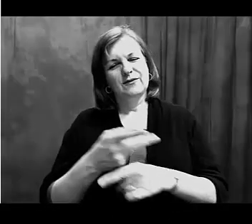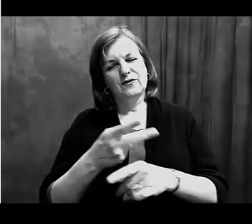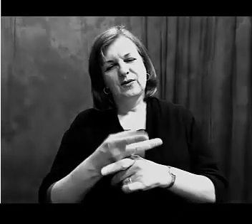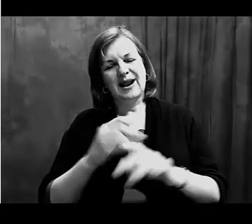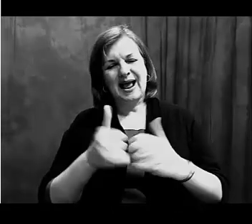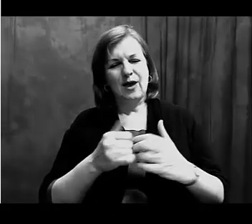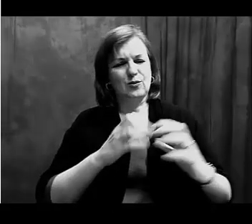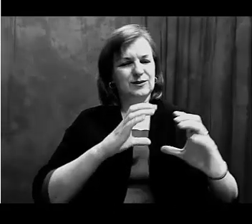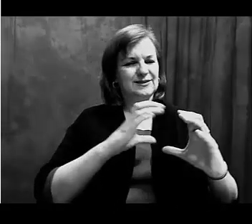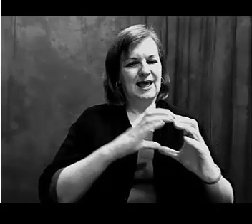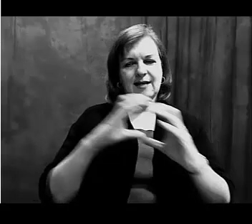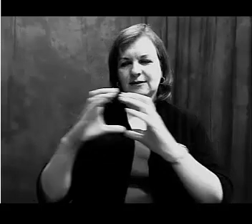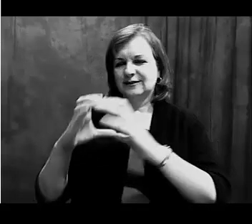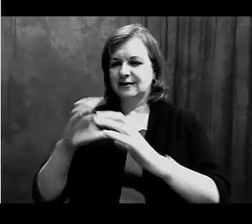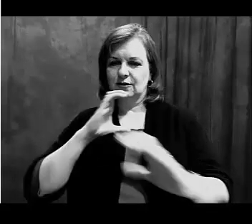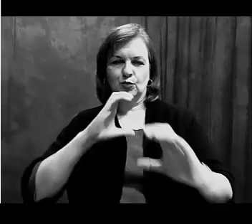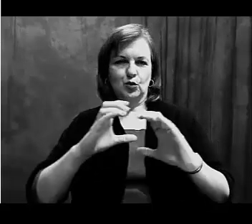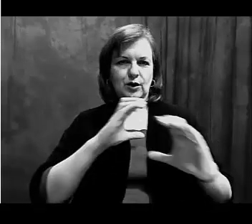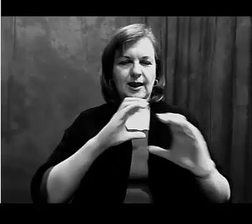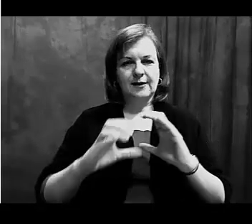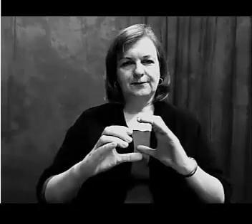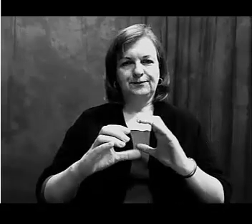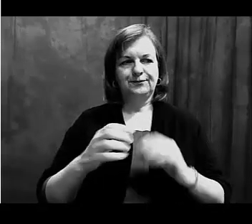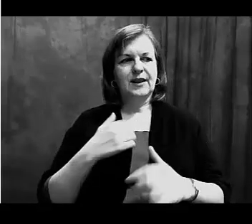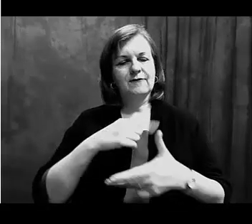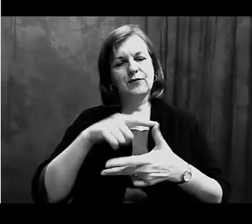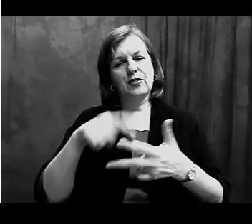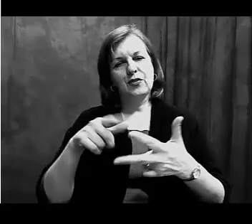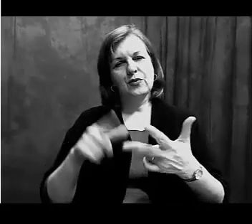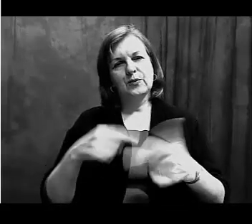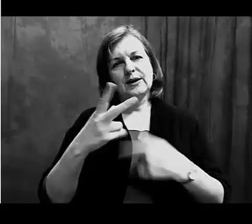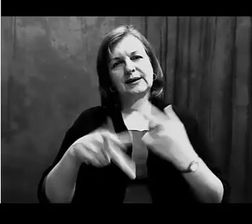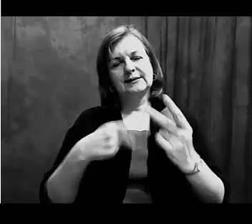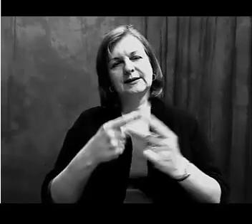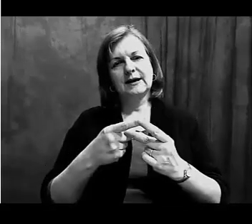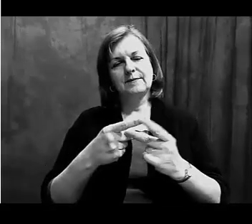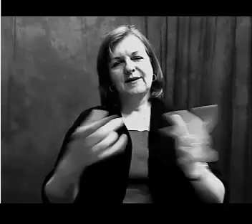the problem is we gotta figure out how it can communicate with other cells so we've